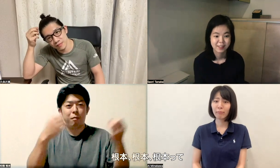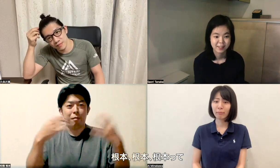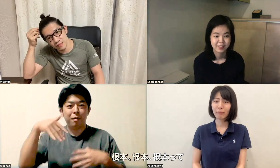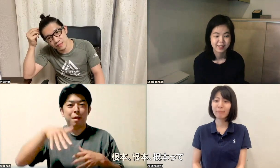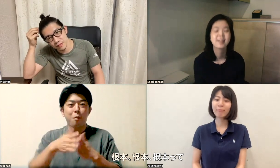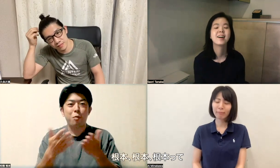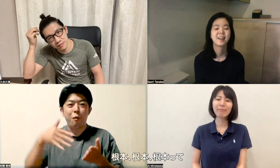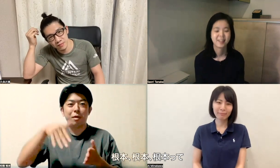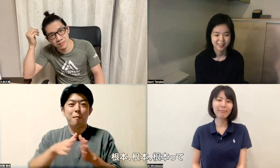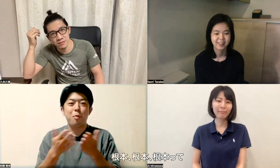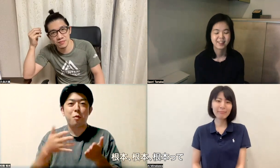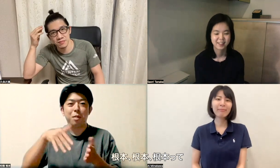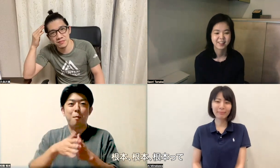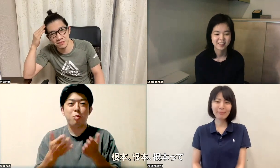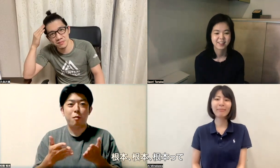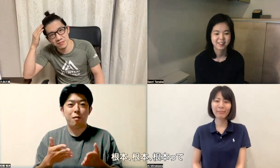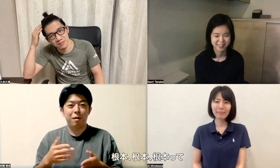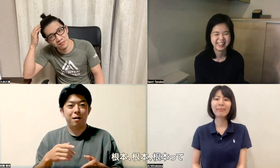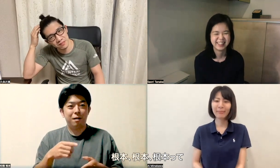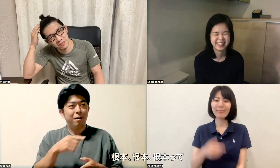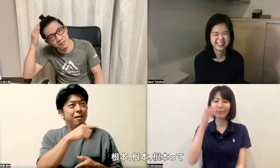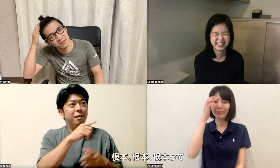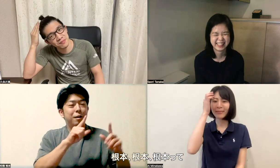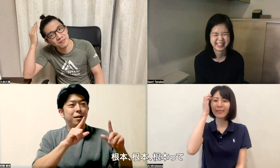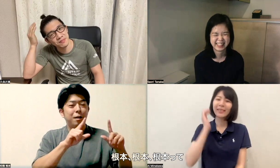Nemoto, Nemoto, and Nemoto...